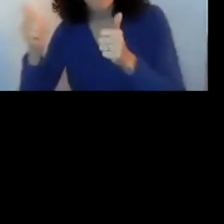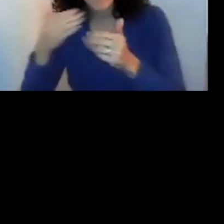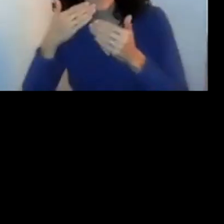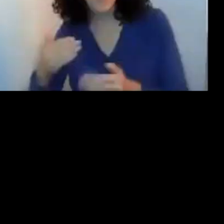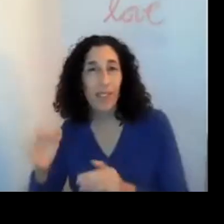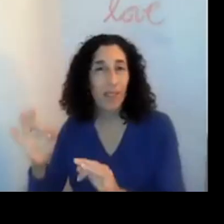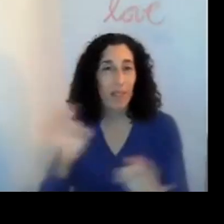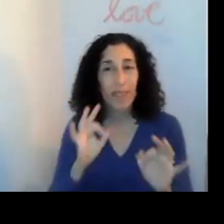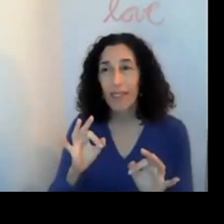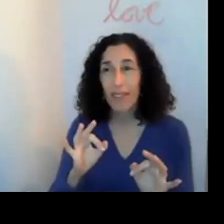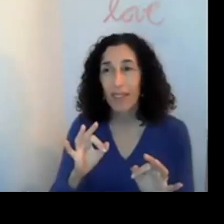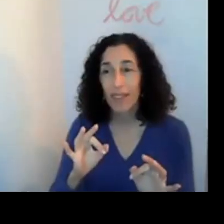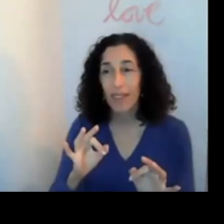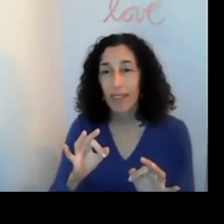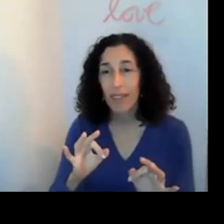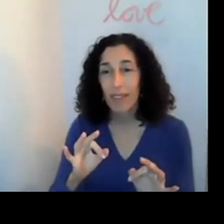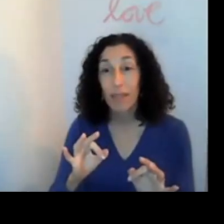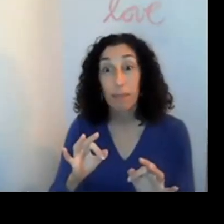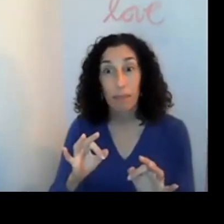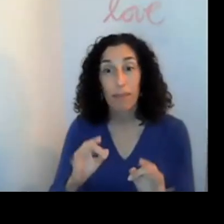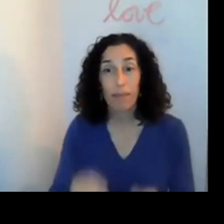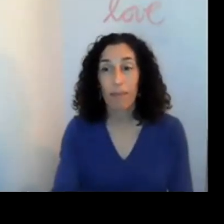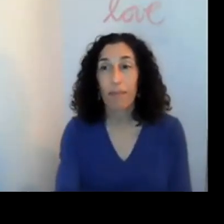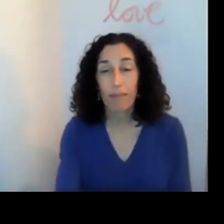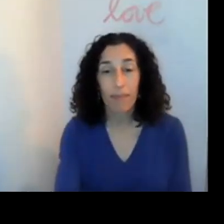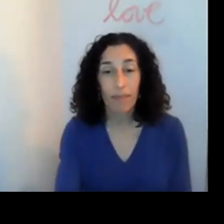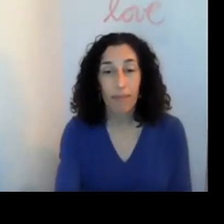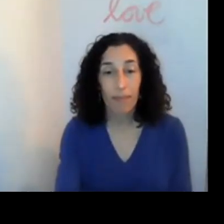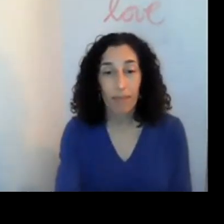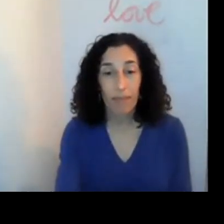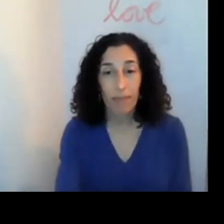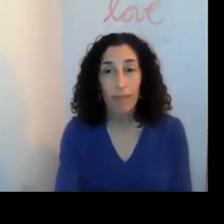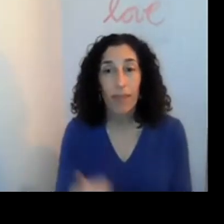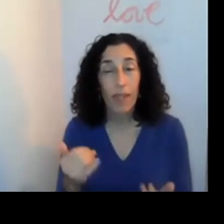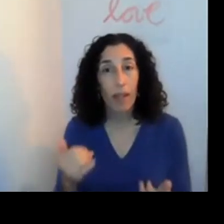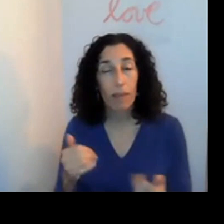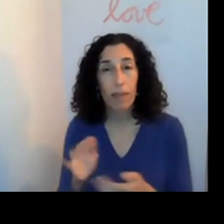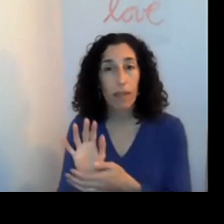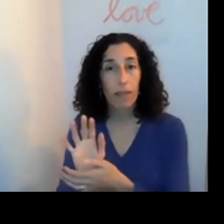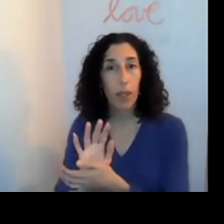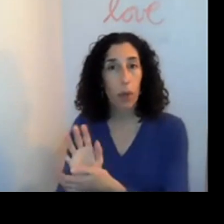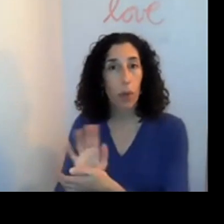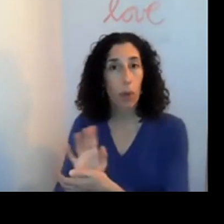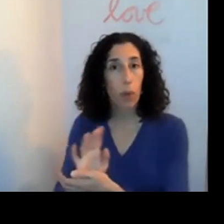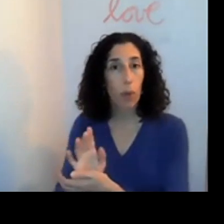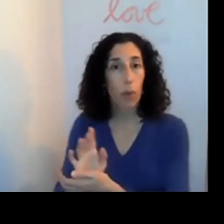Next up we're going to share a video that Laurel and Taichi made about their piece of